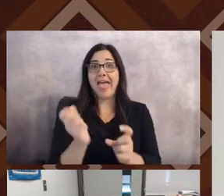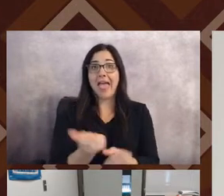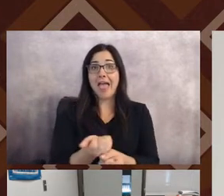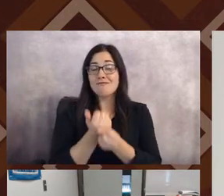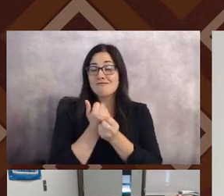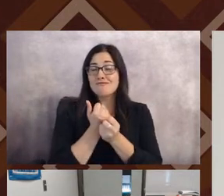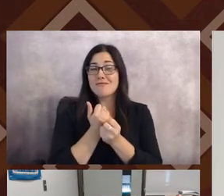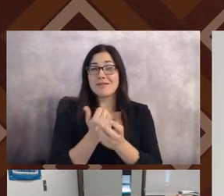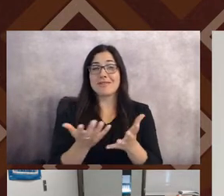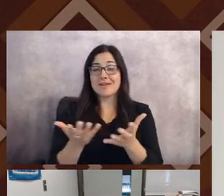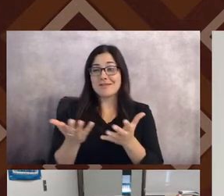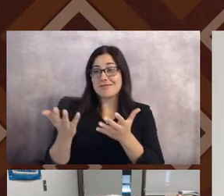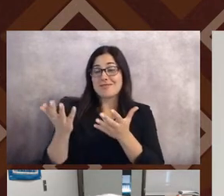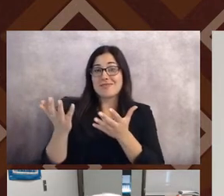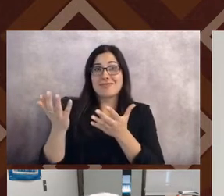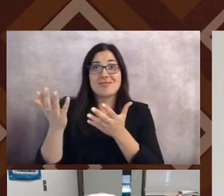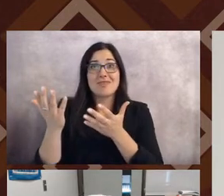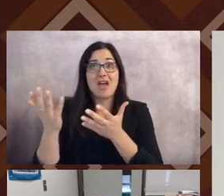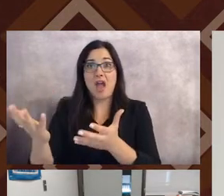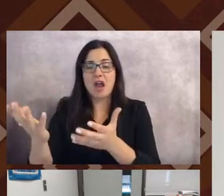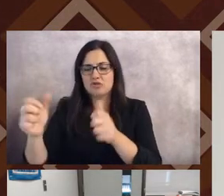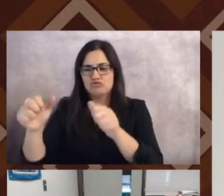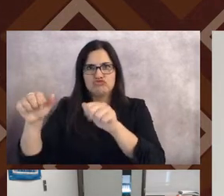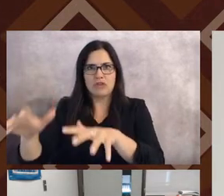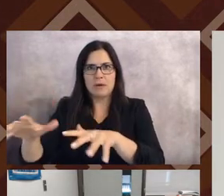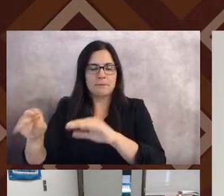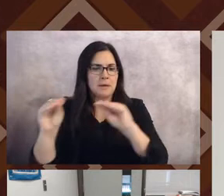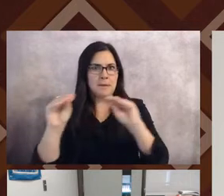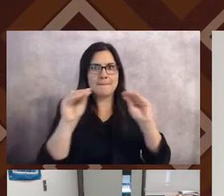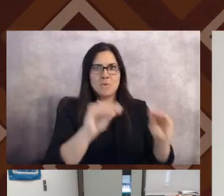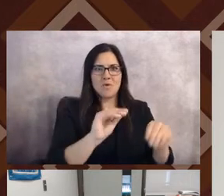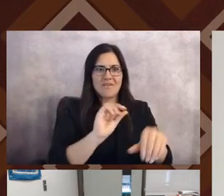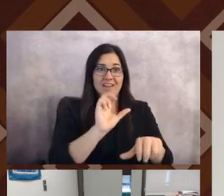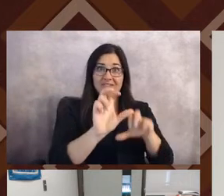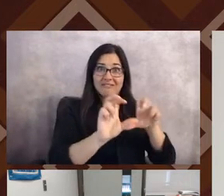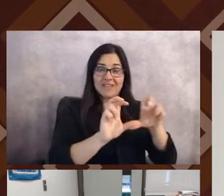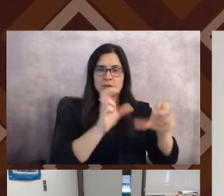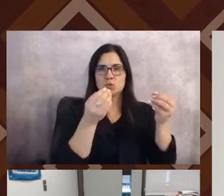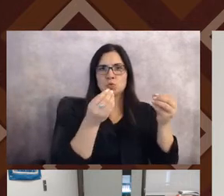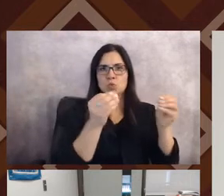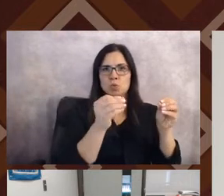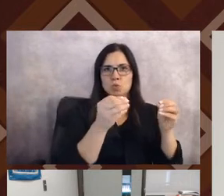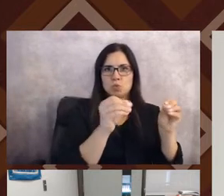into these stores like the one on one hand. What if I think about it from my own contacts, right?